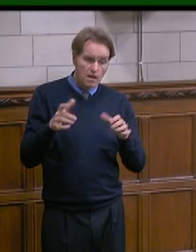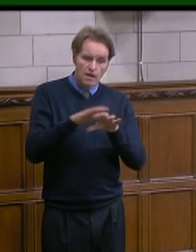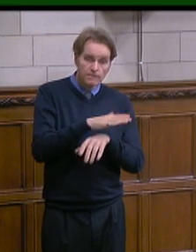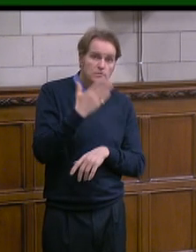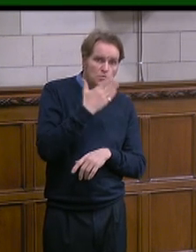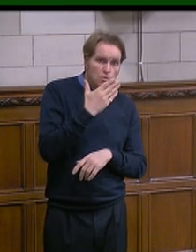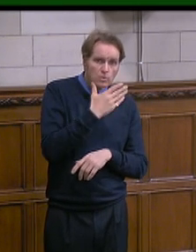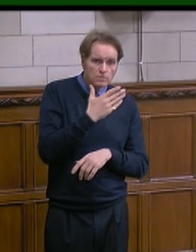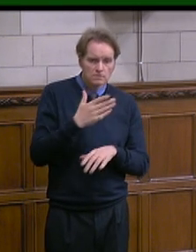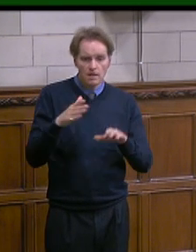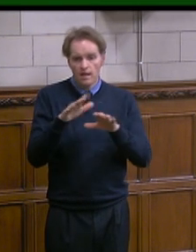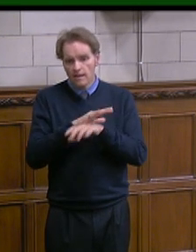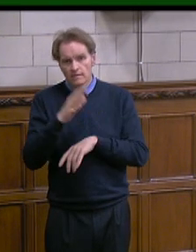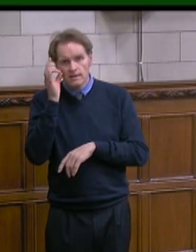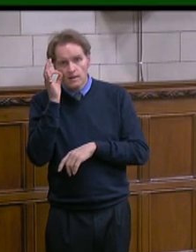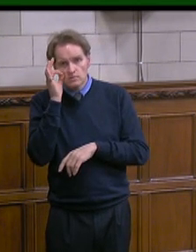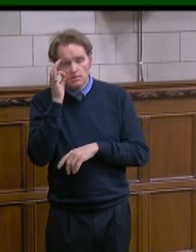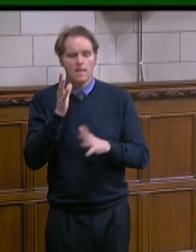supporting aids and services for disabled pupils.